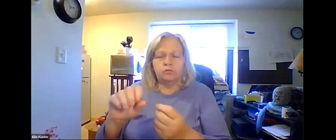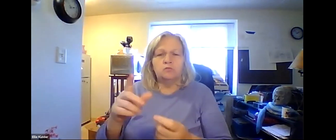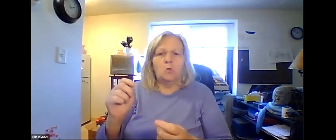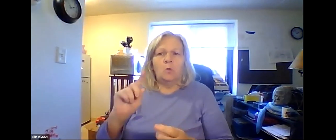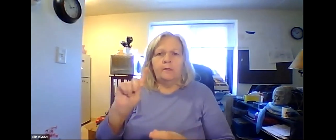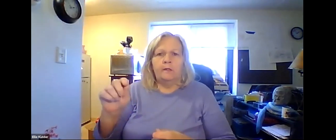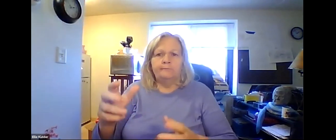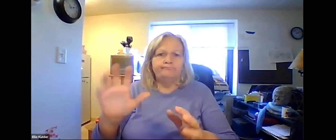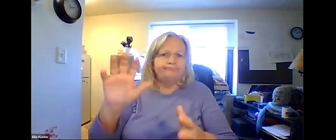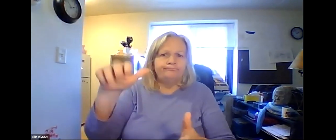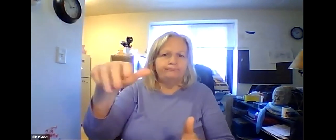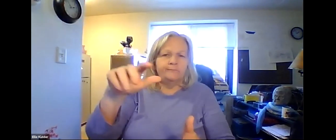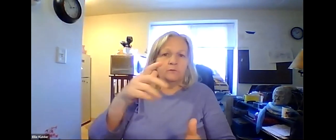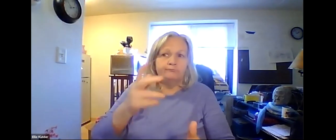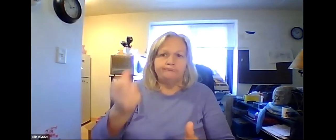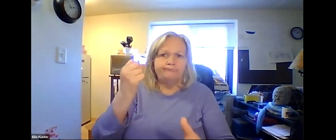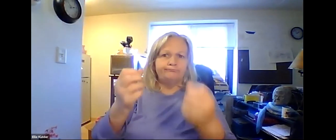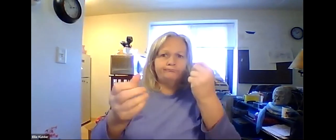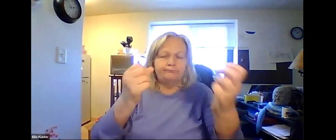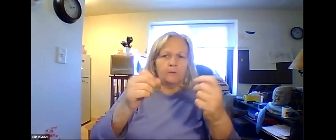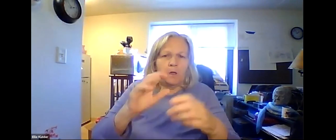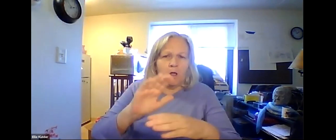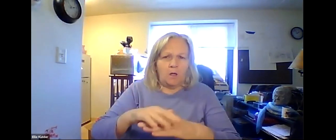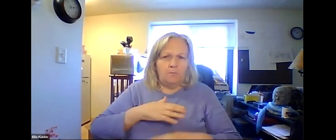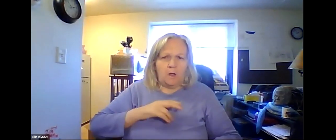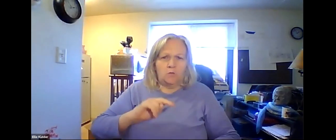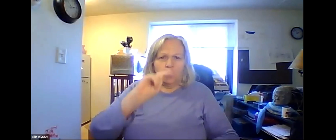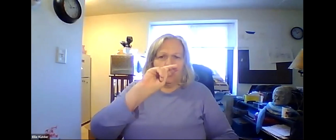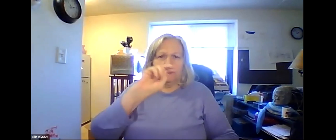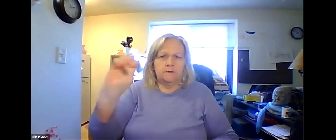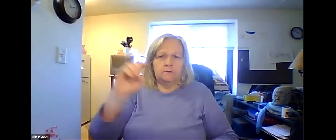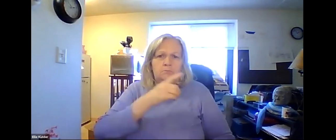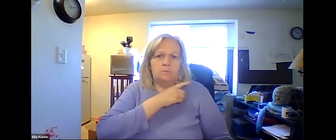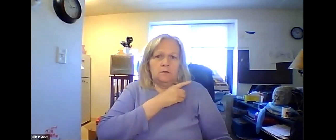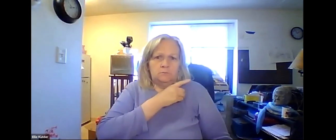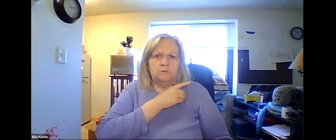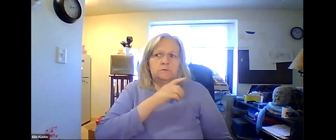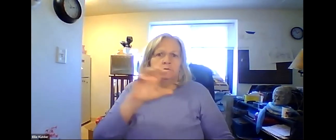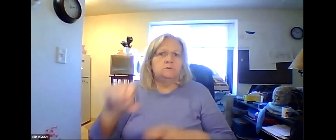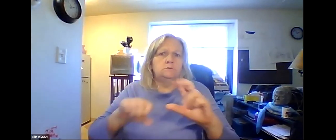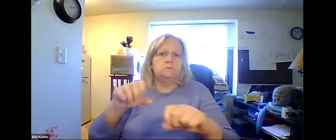So I'm concerned with the riots and how much the damaged, what about the -- I mean, I live in northeast